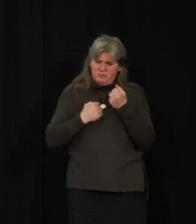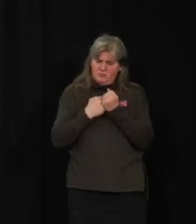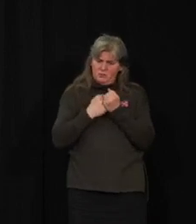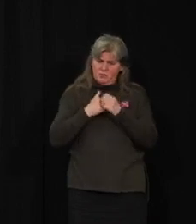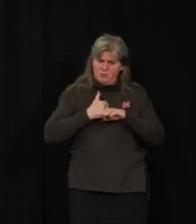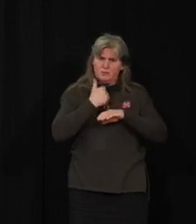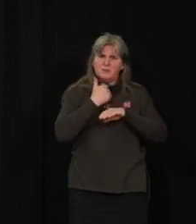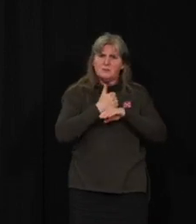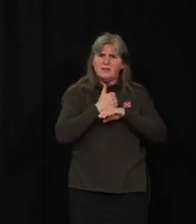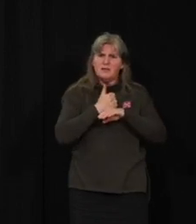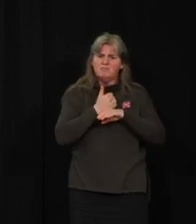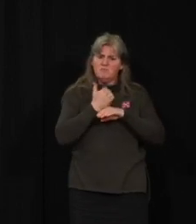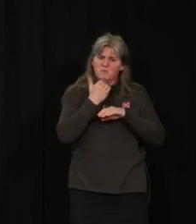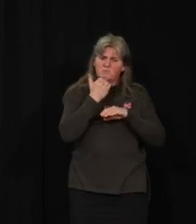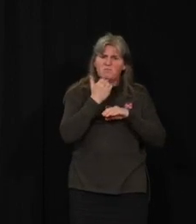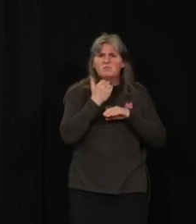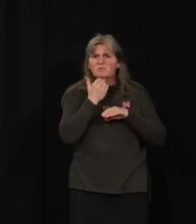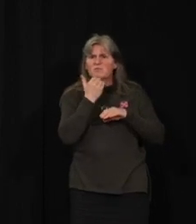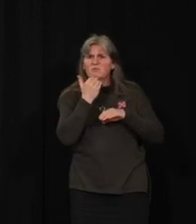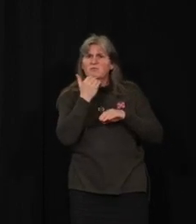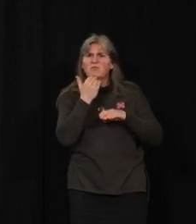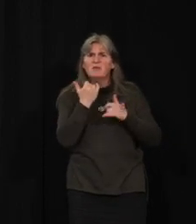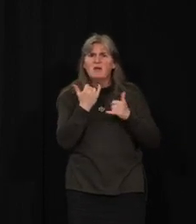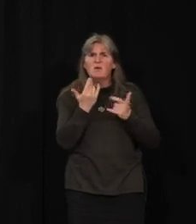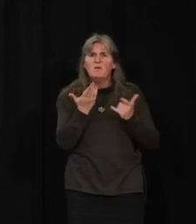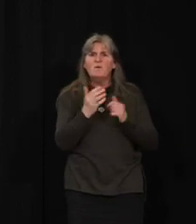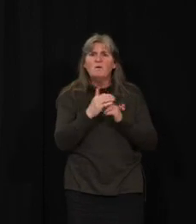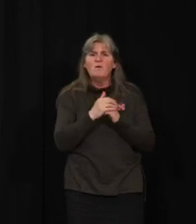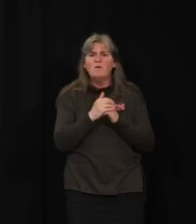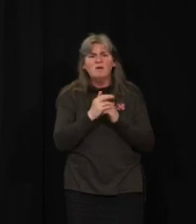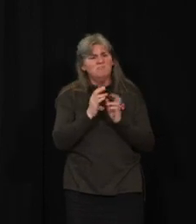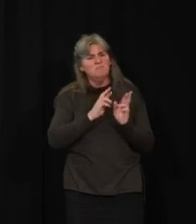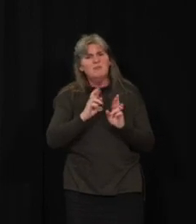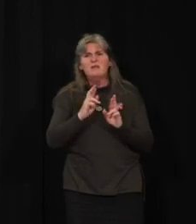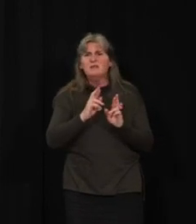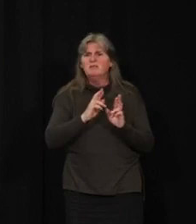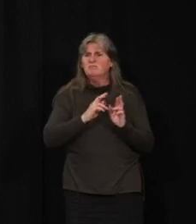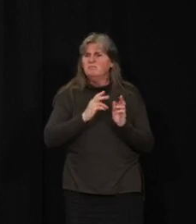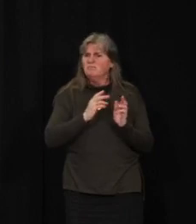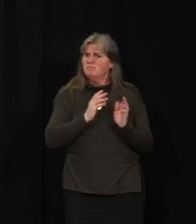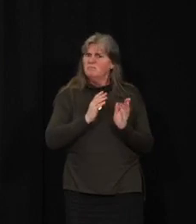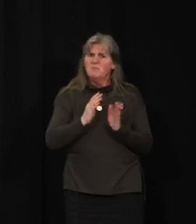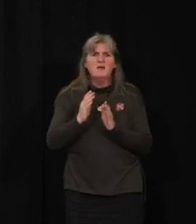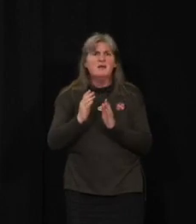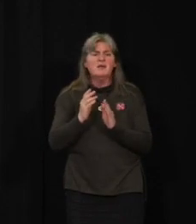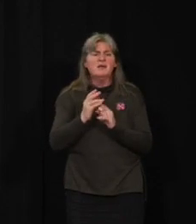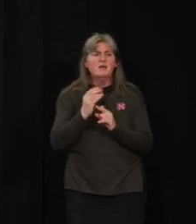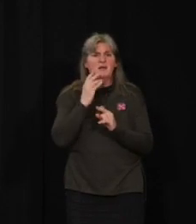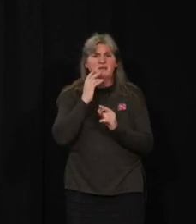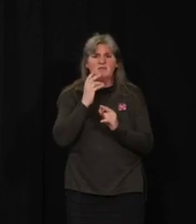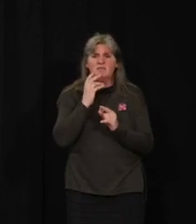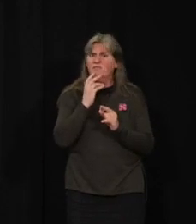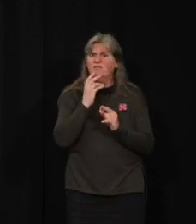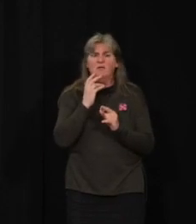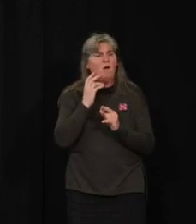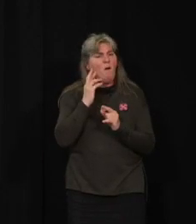now, and very well prepared for worst-case scenarios. But hoping to avoid those.